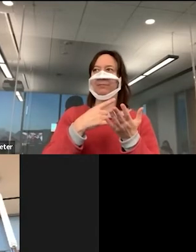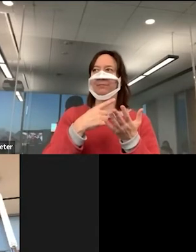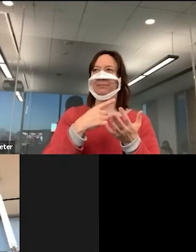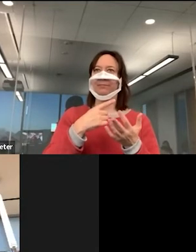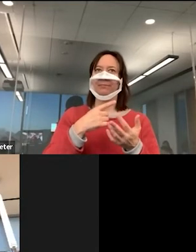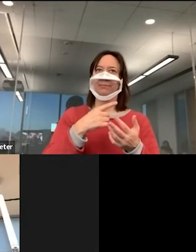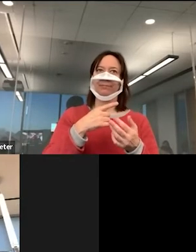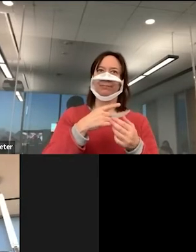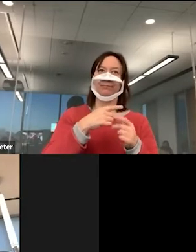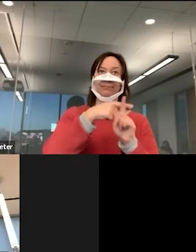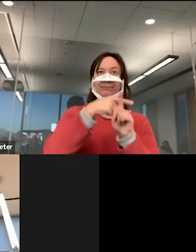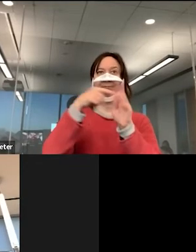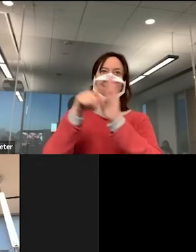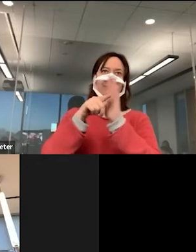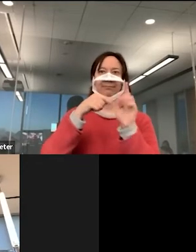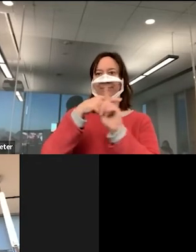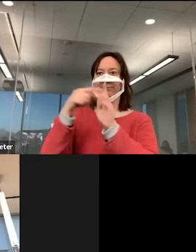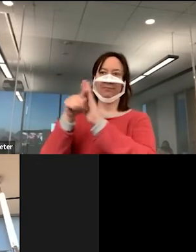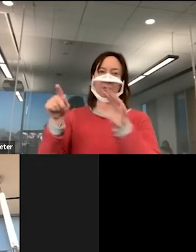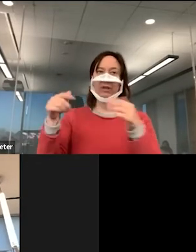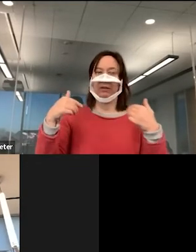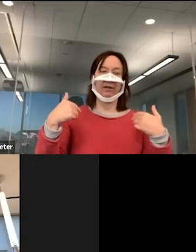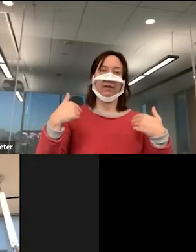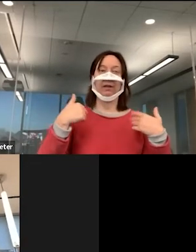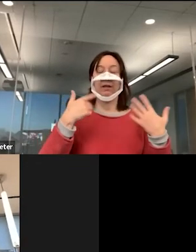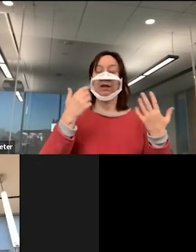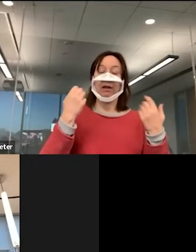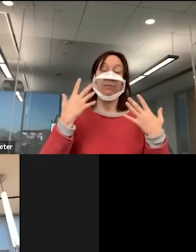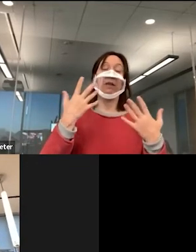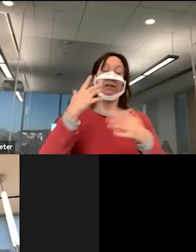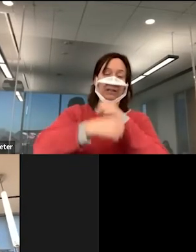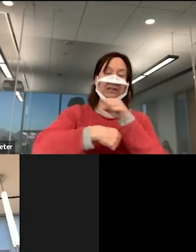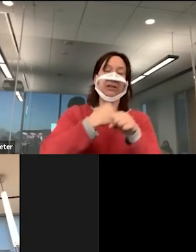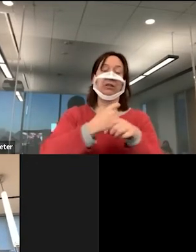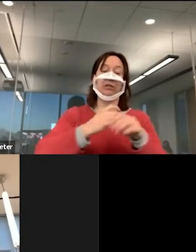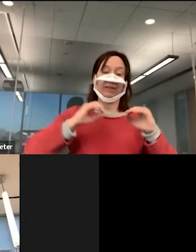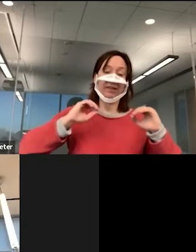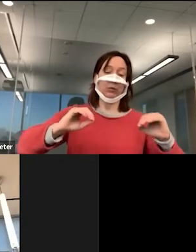we educate we educate we spend 40 years educating and we don't see any progress from it or we don't